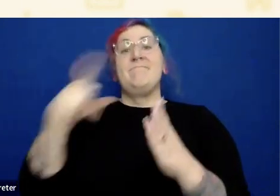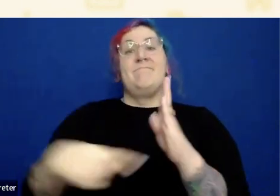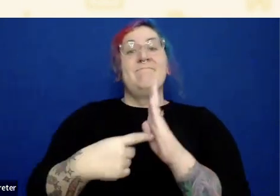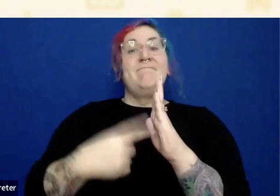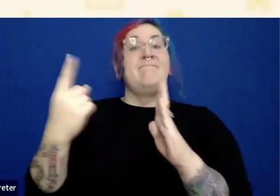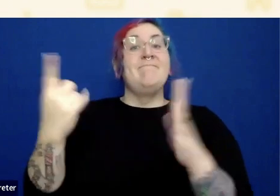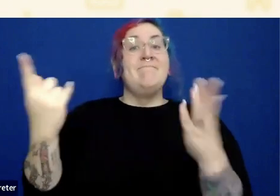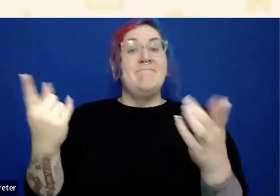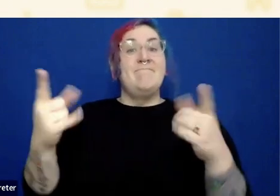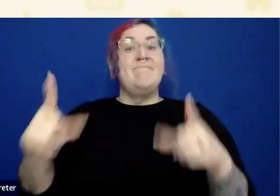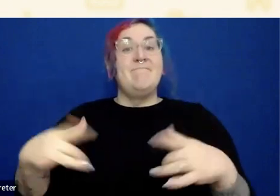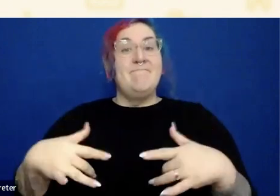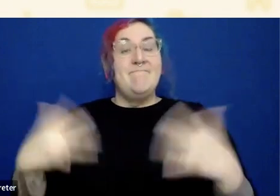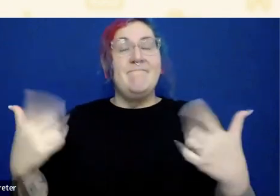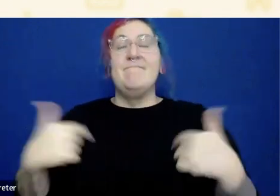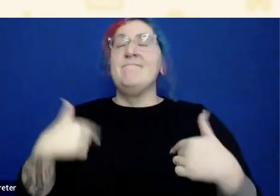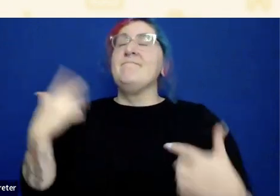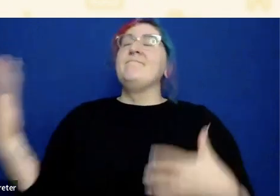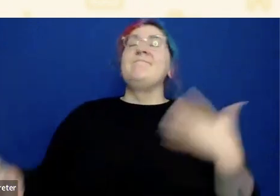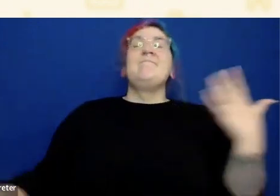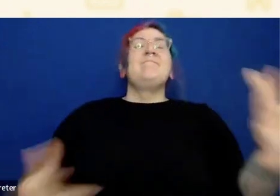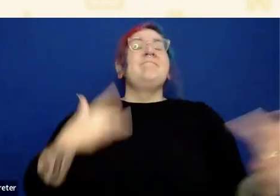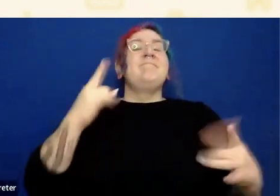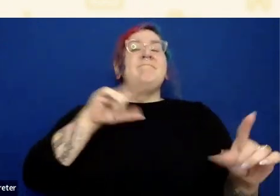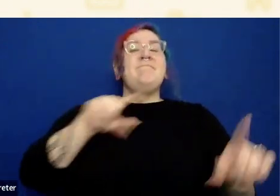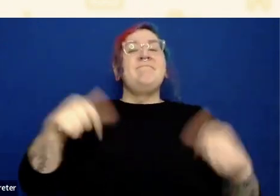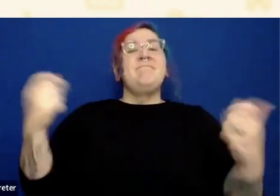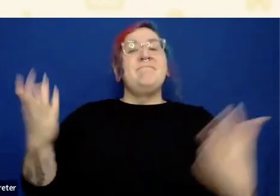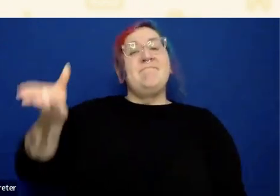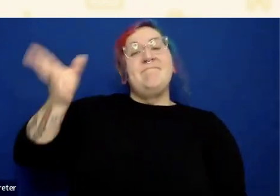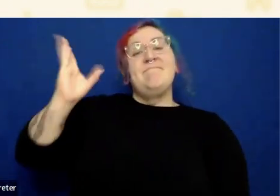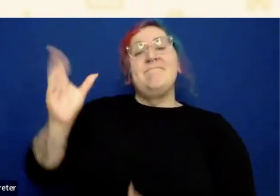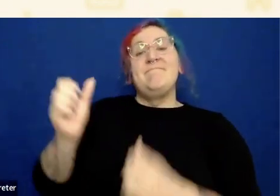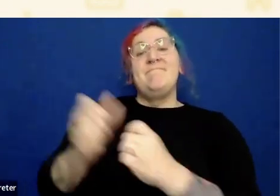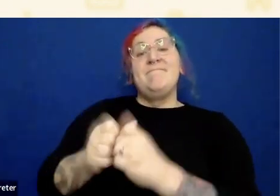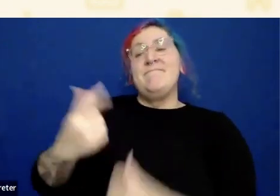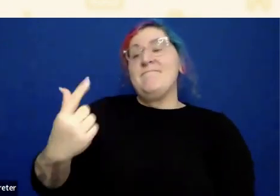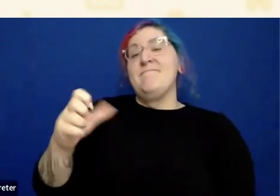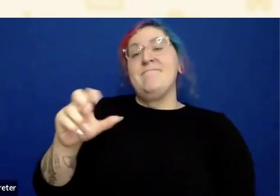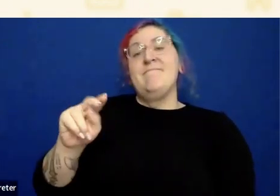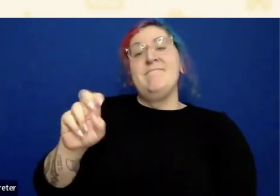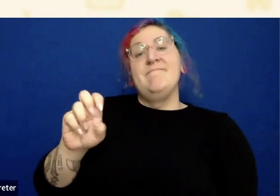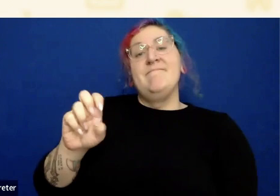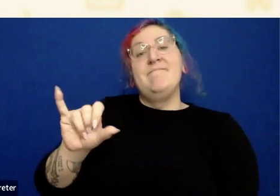Jennison founded Global Accessibility Awareness Day in 2012,